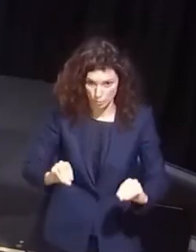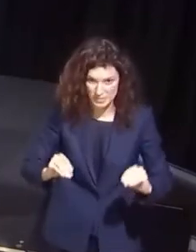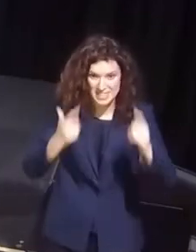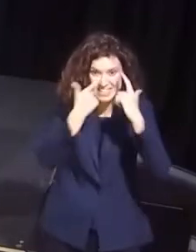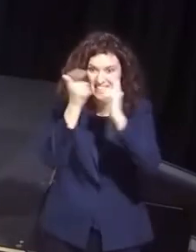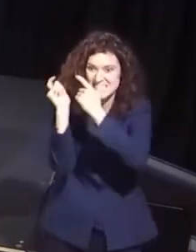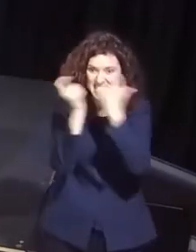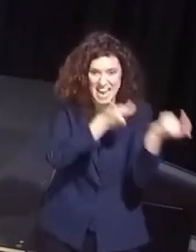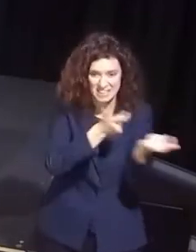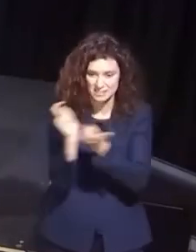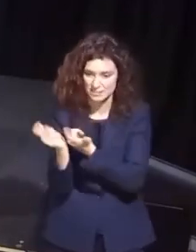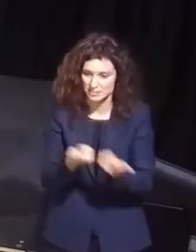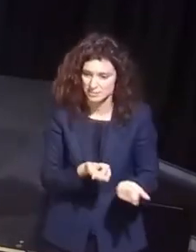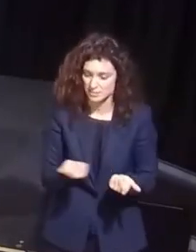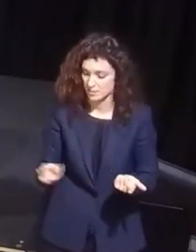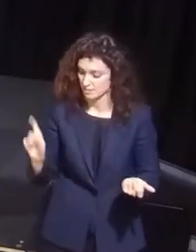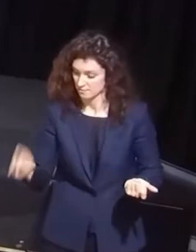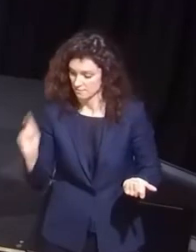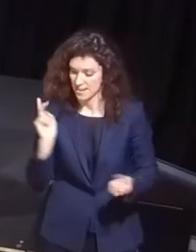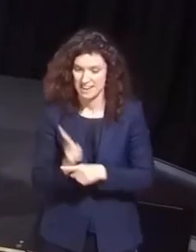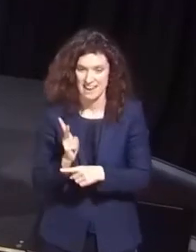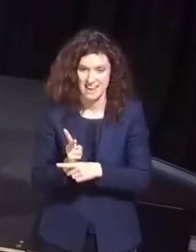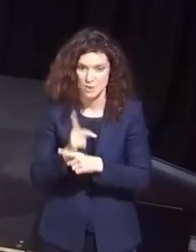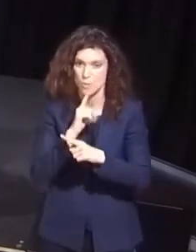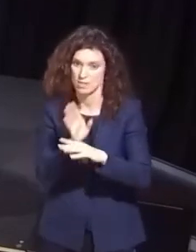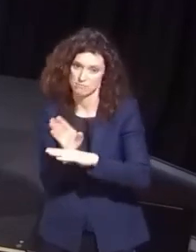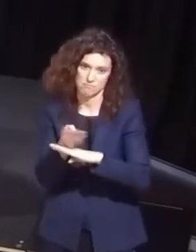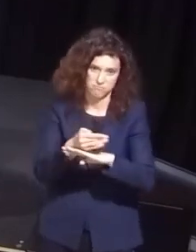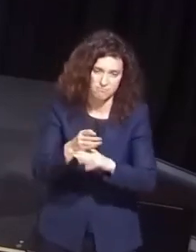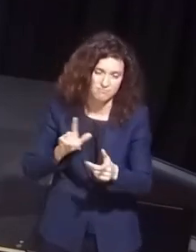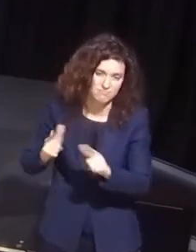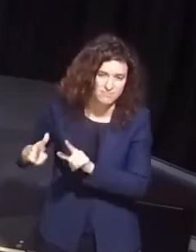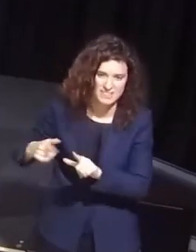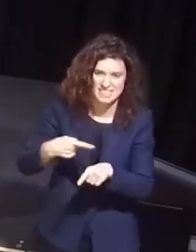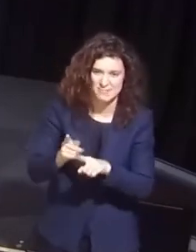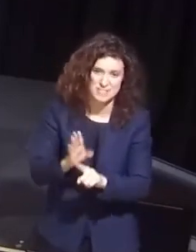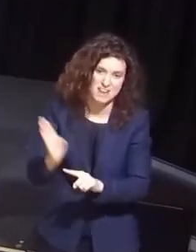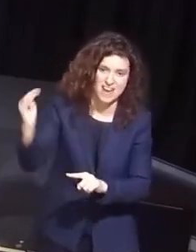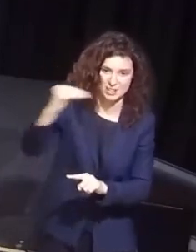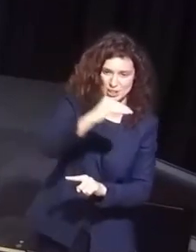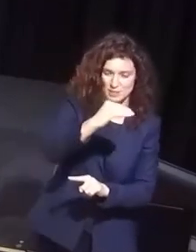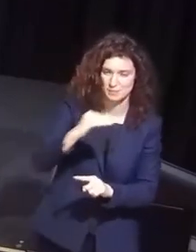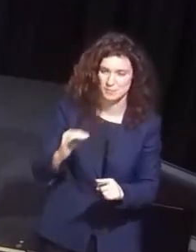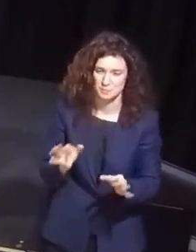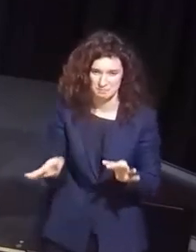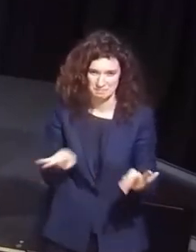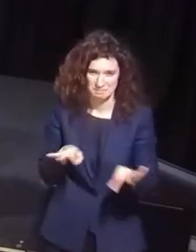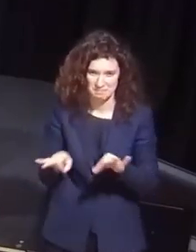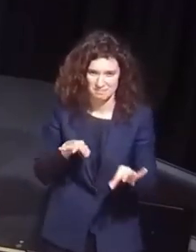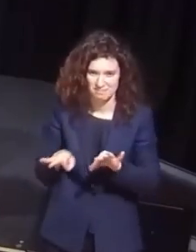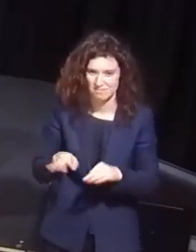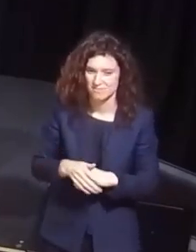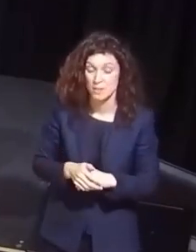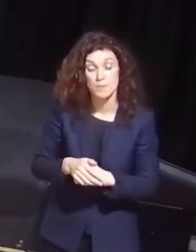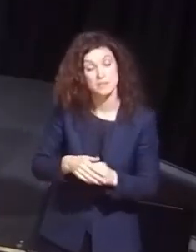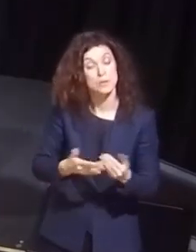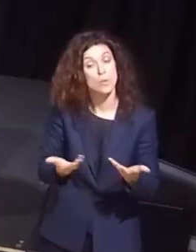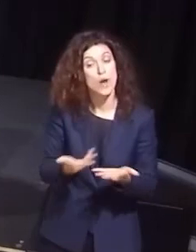hit your switch, the game restarts and moves in that direction. It's a wonderful thing with its origins in Possum and Reg Maling.